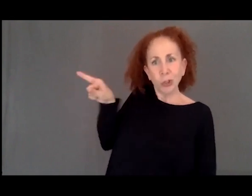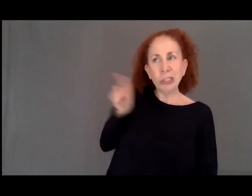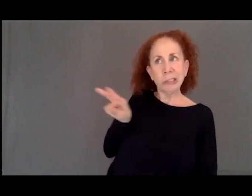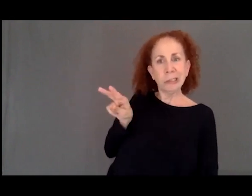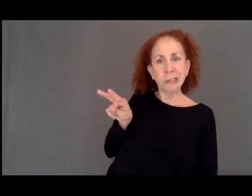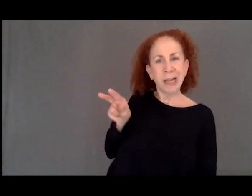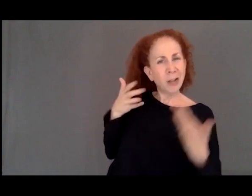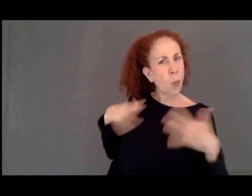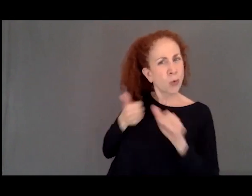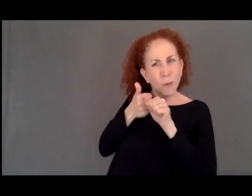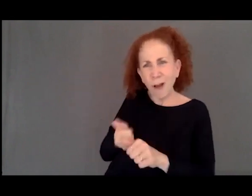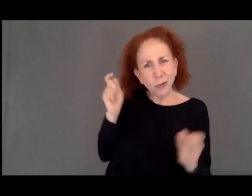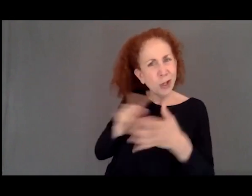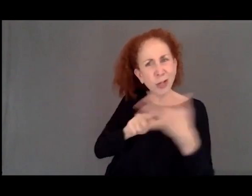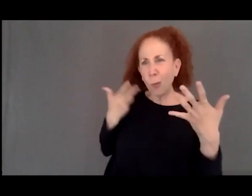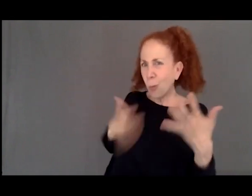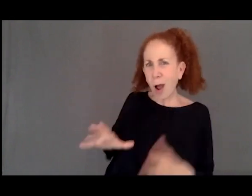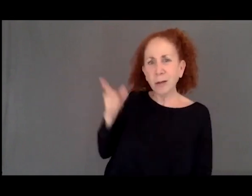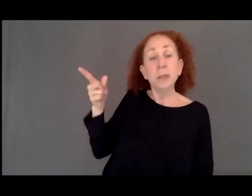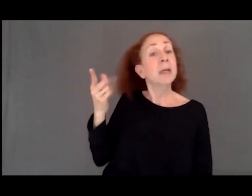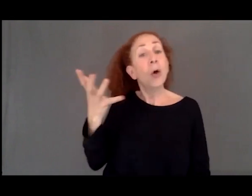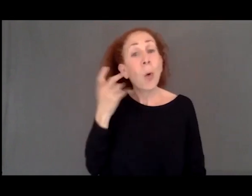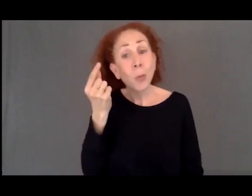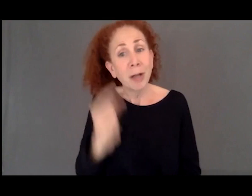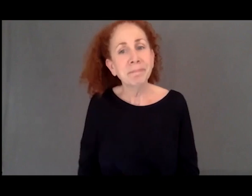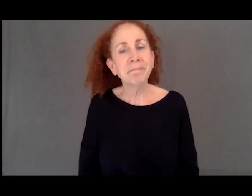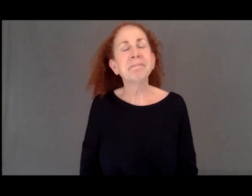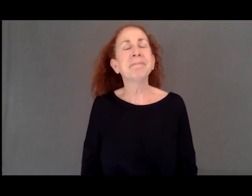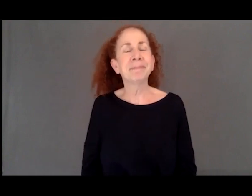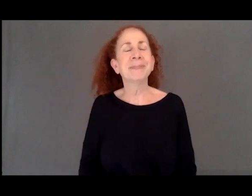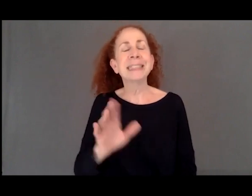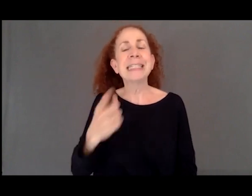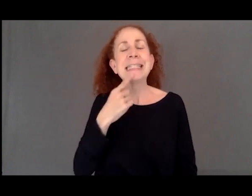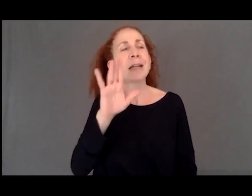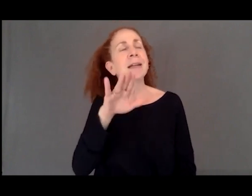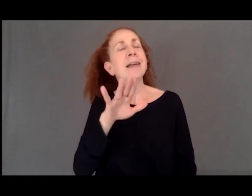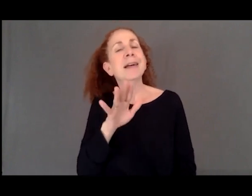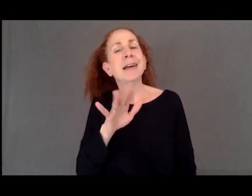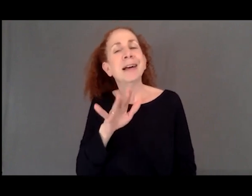And I thought, I don't want to do this. And one of the things he asked me to do-- and it goes back to your earlier question-- he said, so who is--